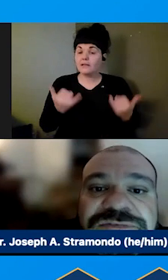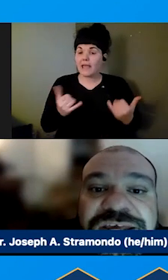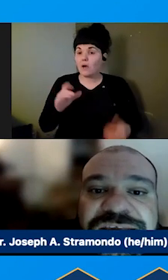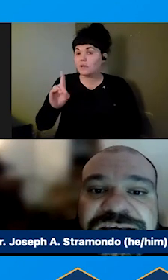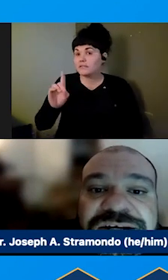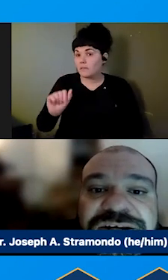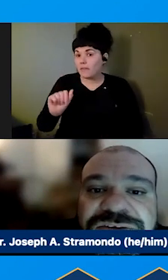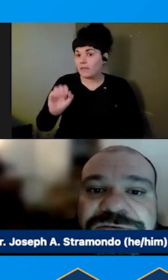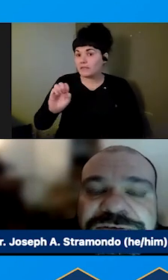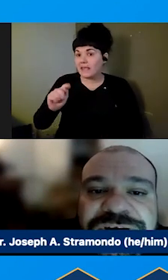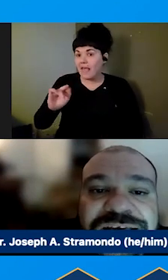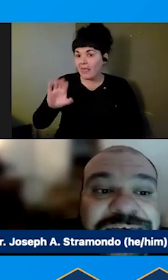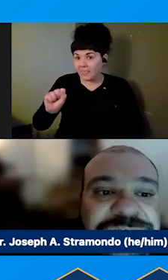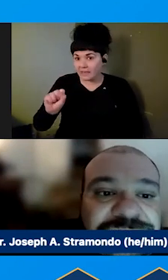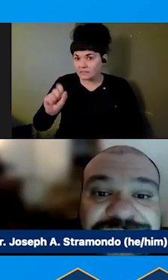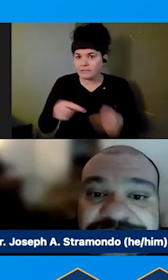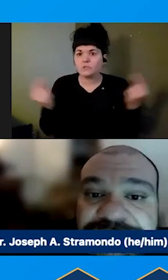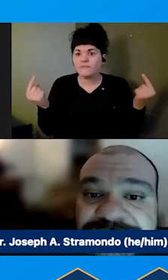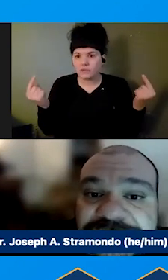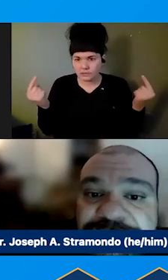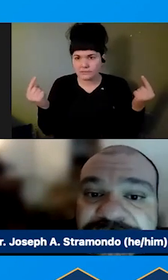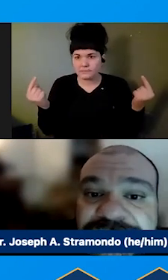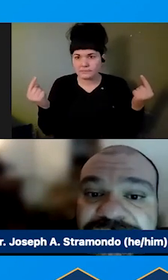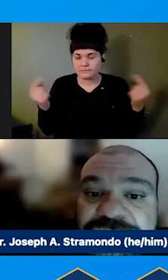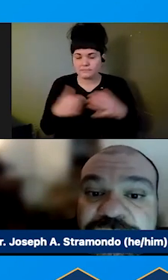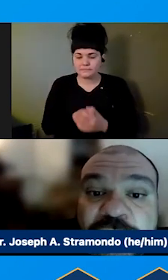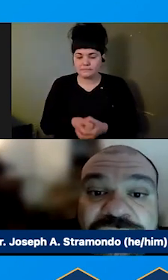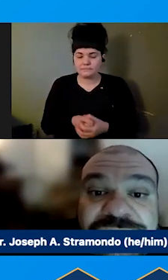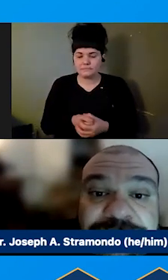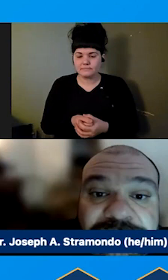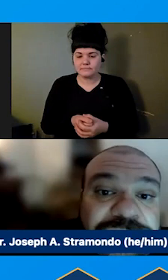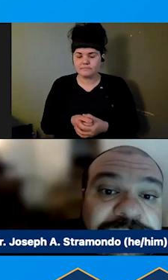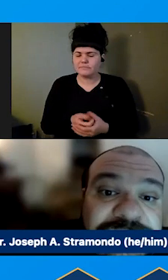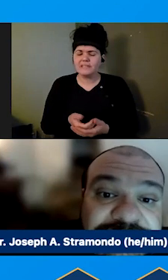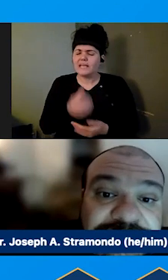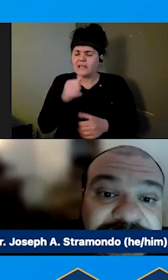reverse. Instead of taking sort of ethical systems that have been sort of already built